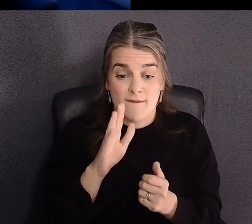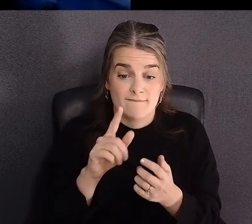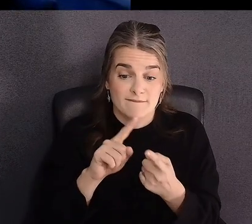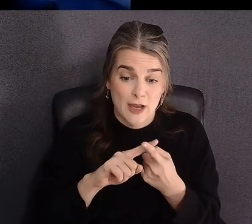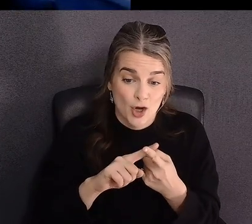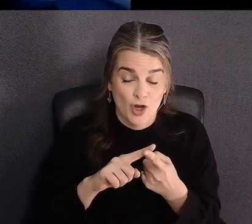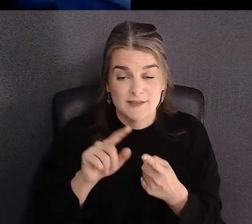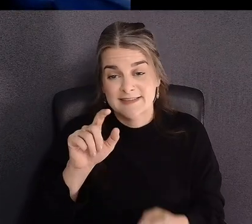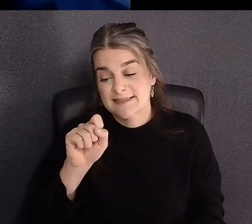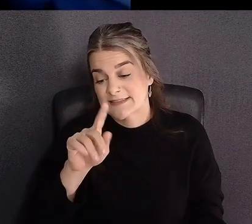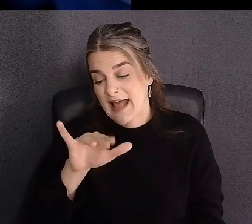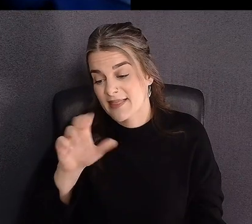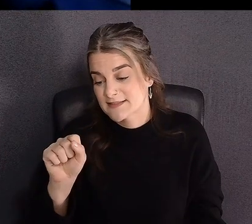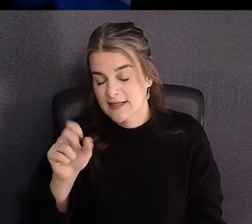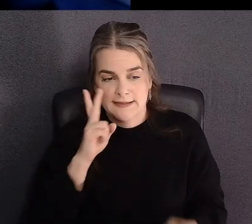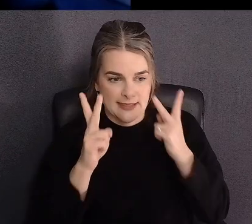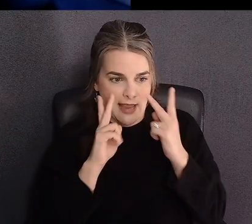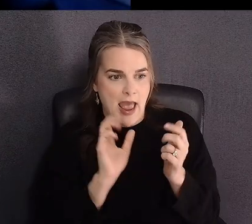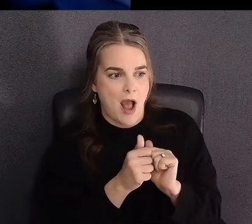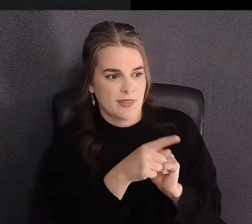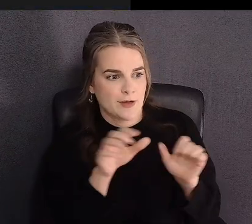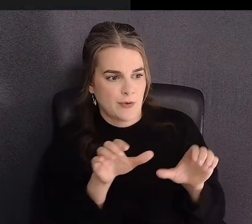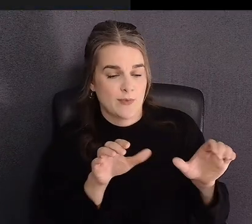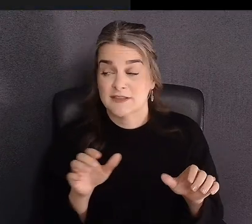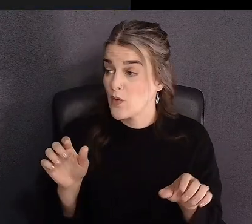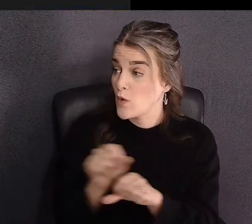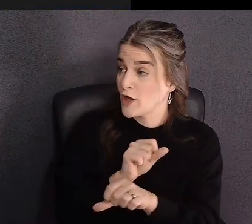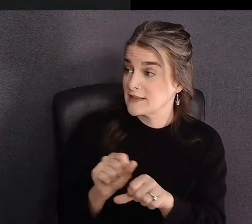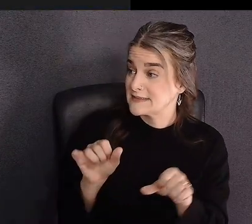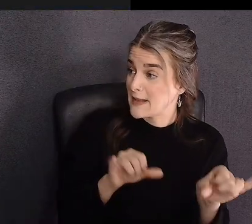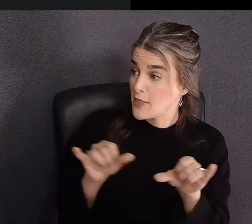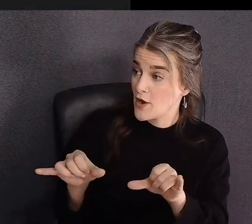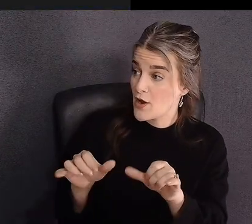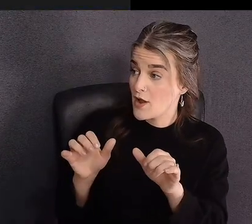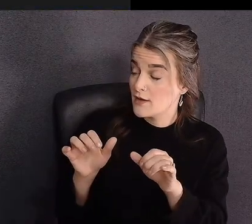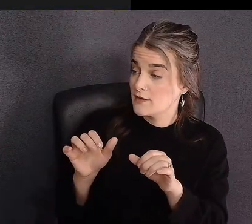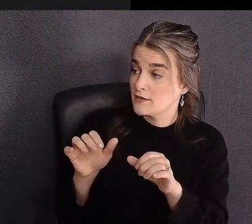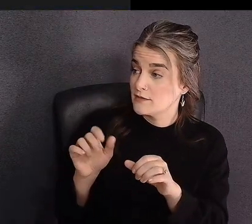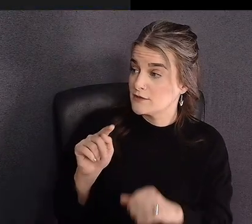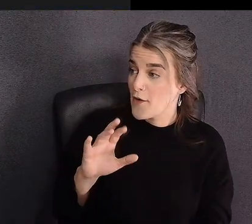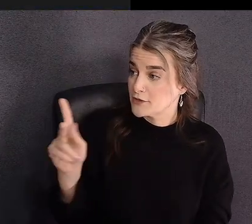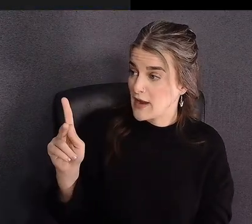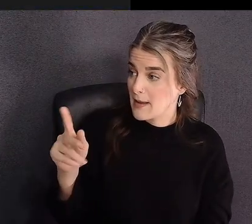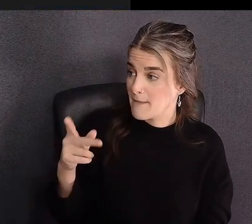and see how they do with it. Does it work similar to the trackpad on a laptop?